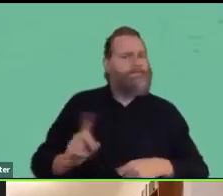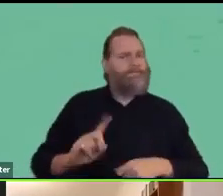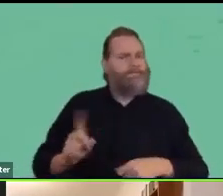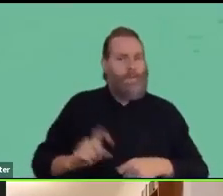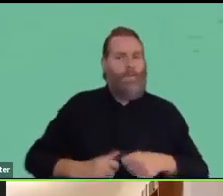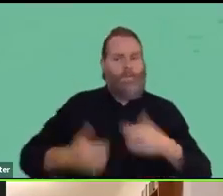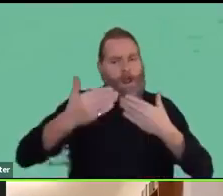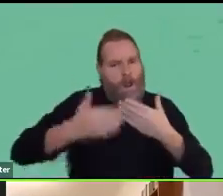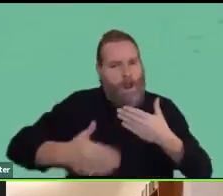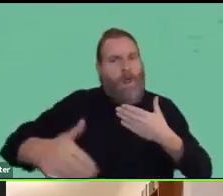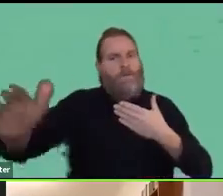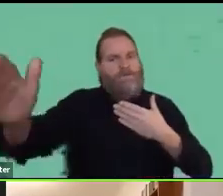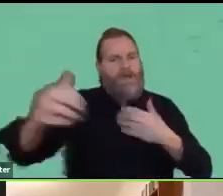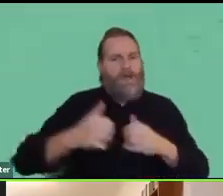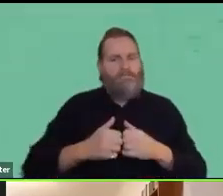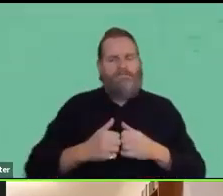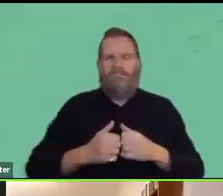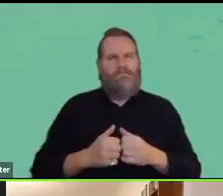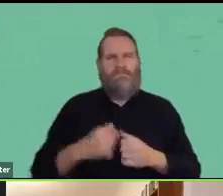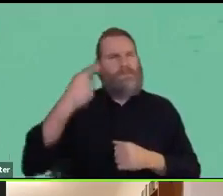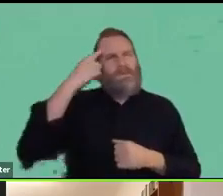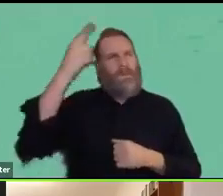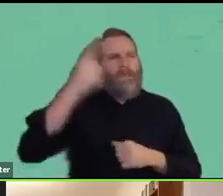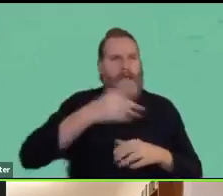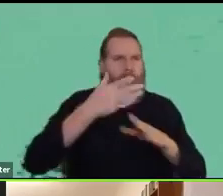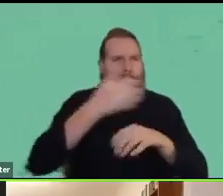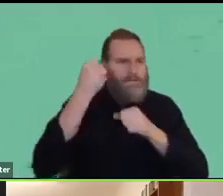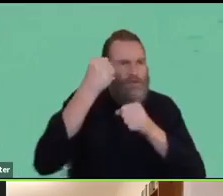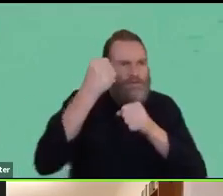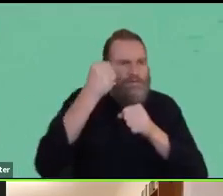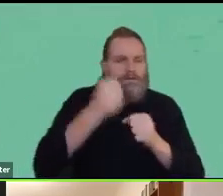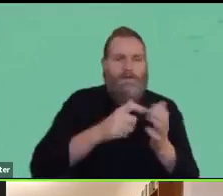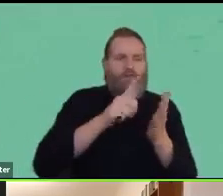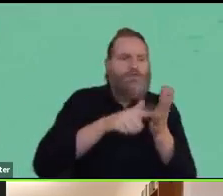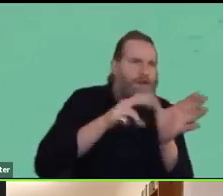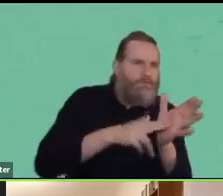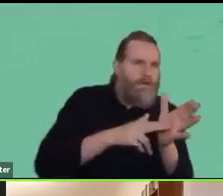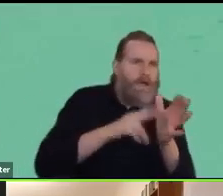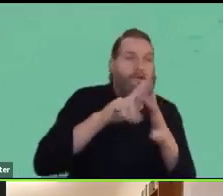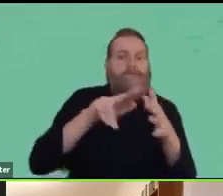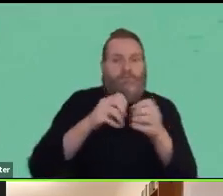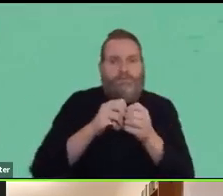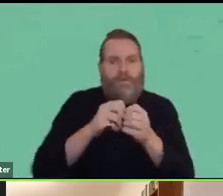what action in January or February what we need to be doing is getting the message across that we're